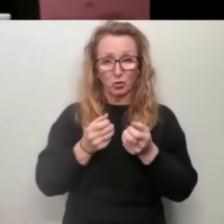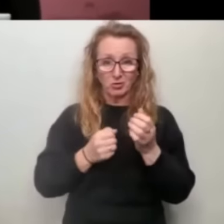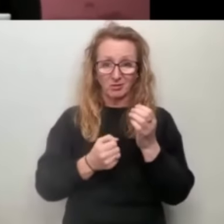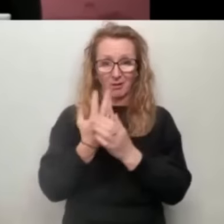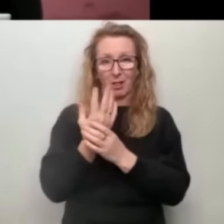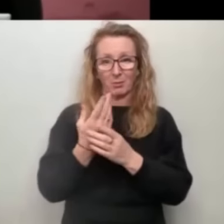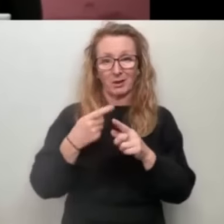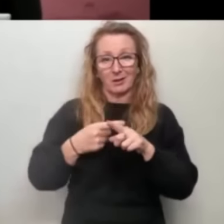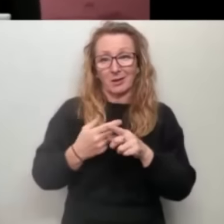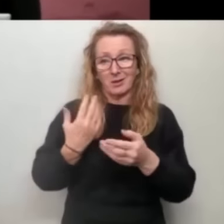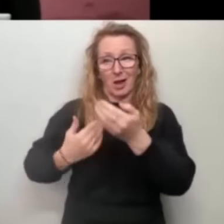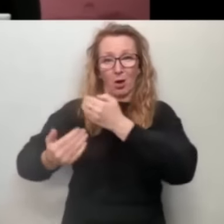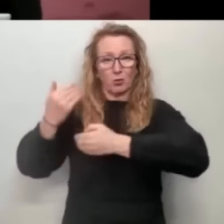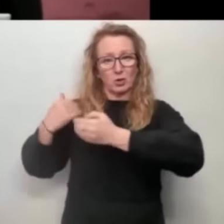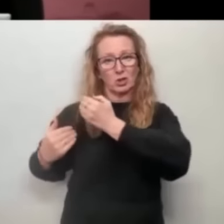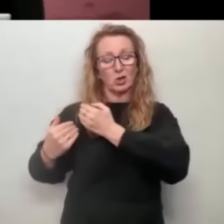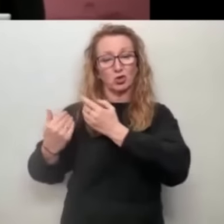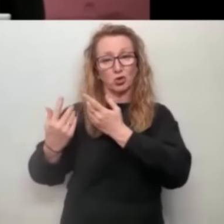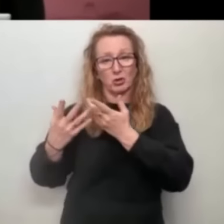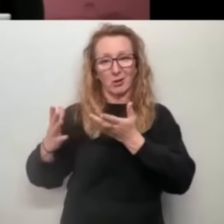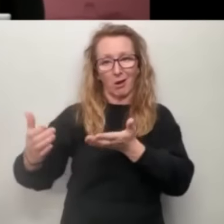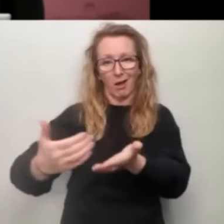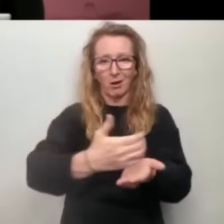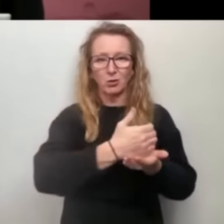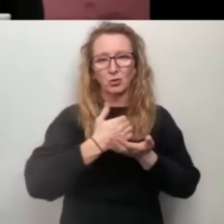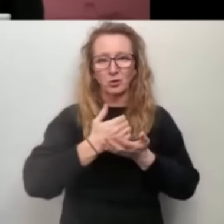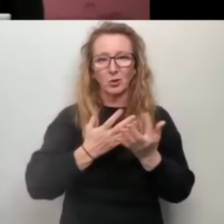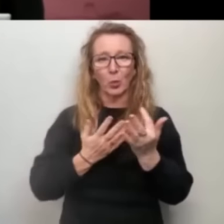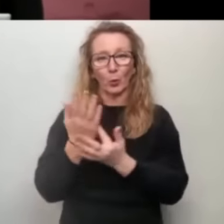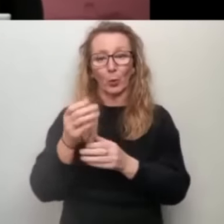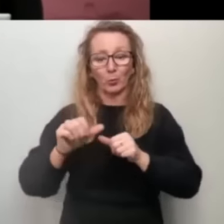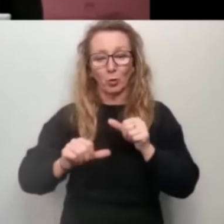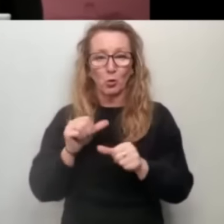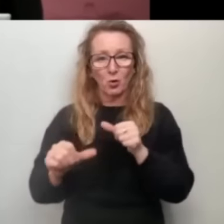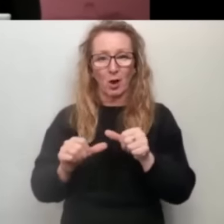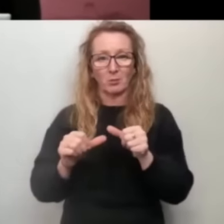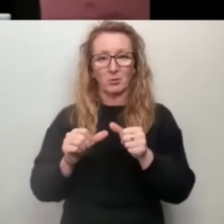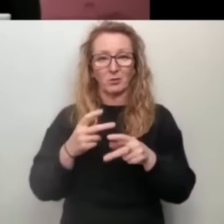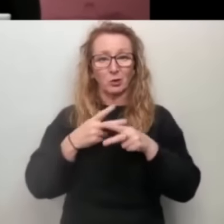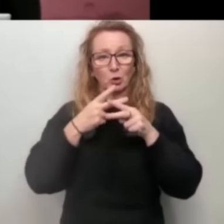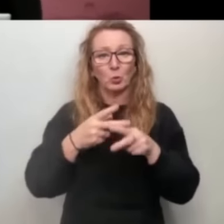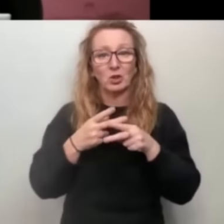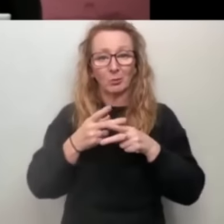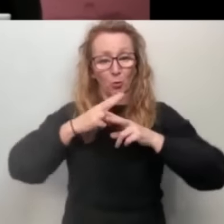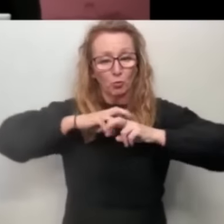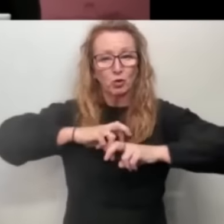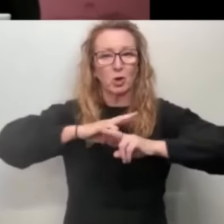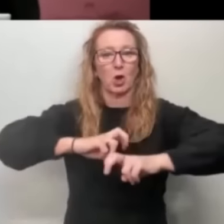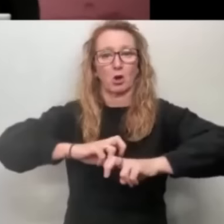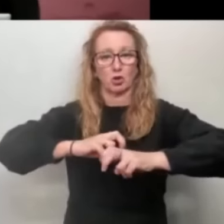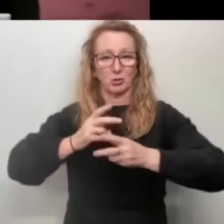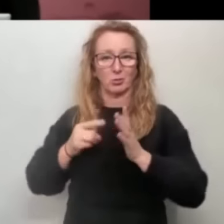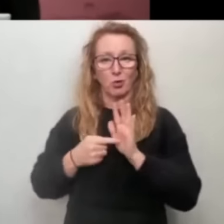historic artifact collections through programs of stewardship, research and presentation schemes.